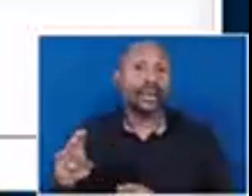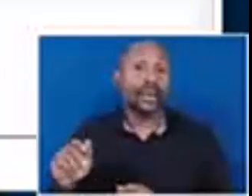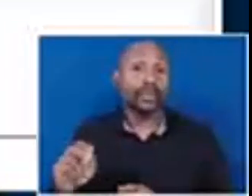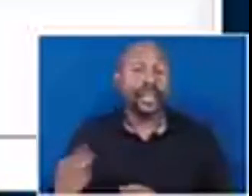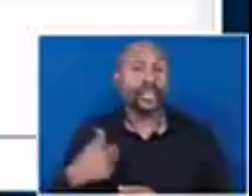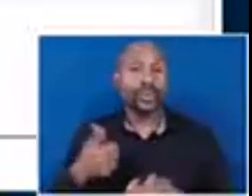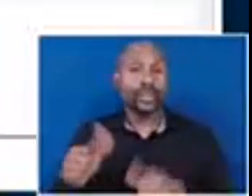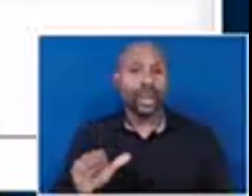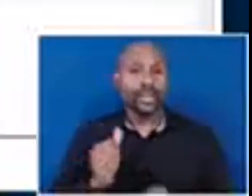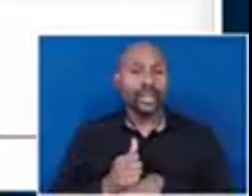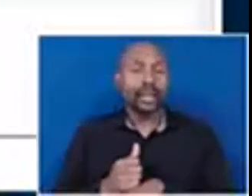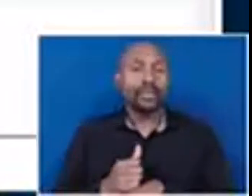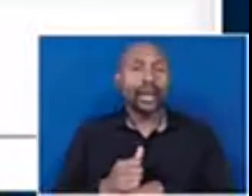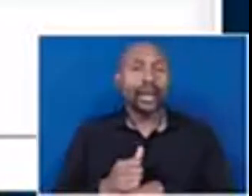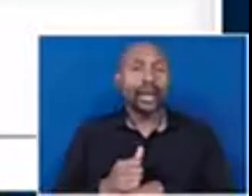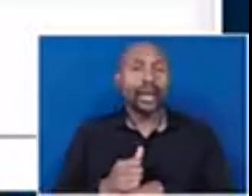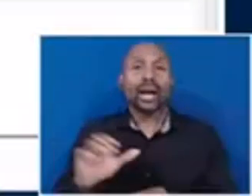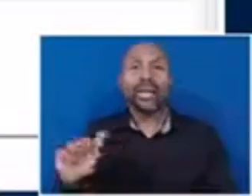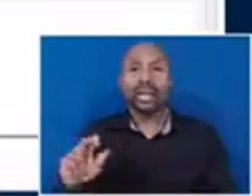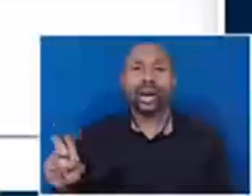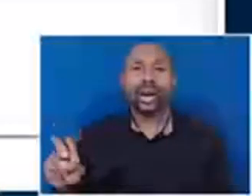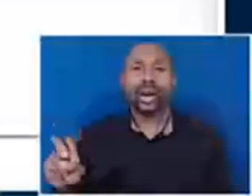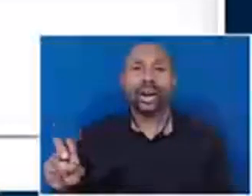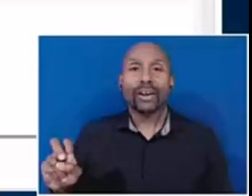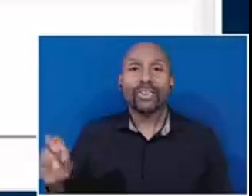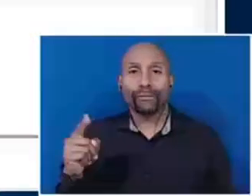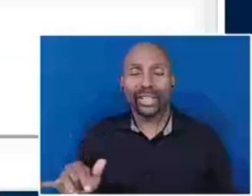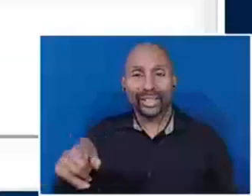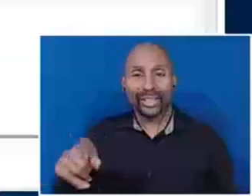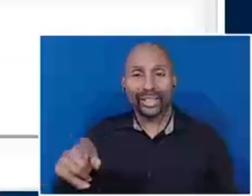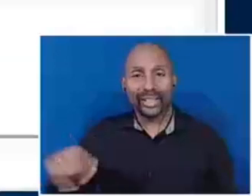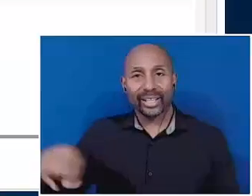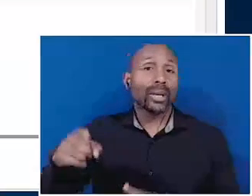But, there are also, additional locations that are sometimes within a couple of